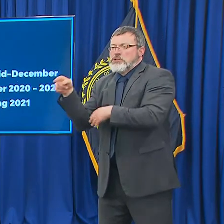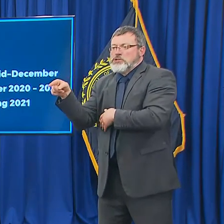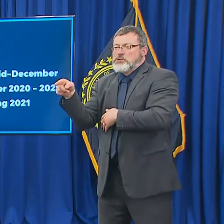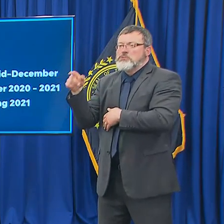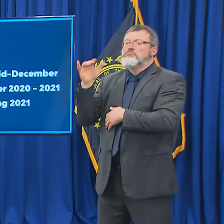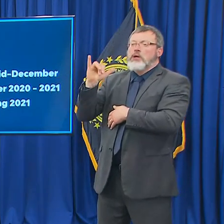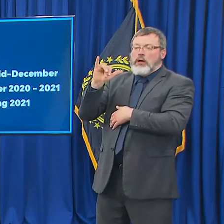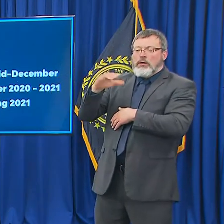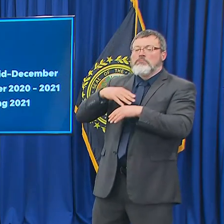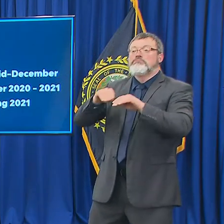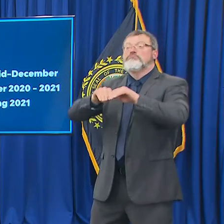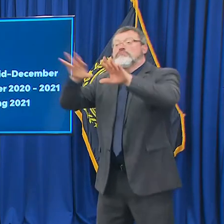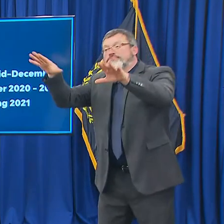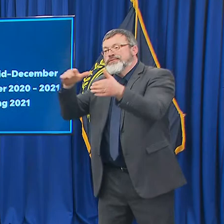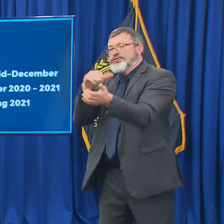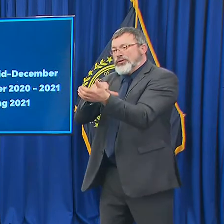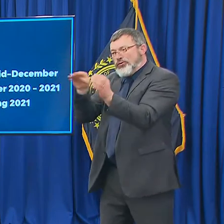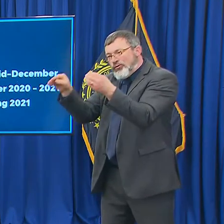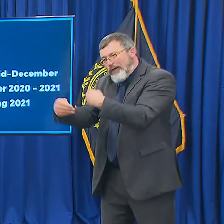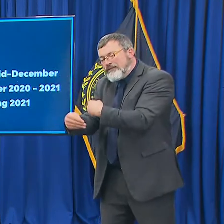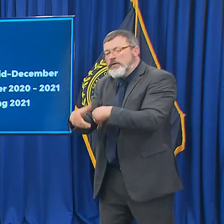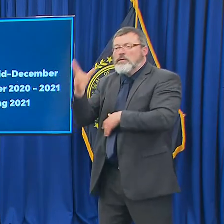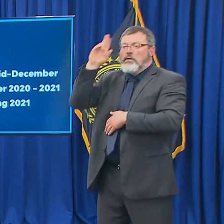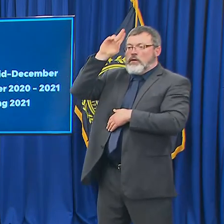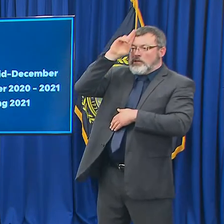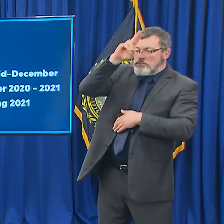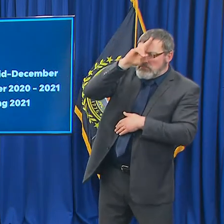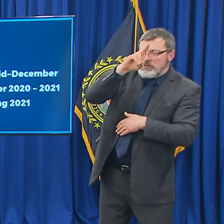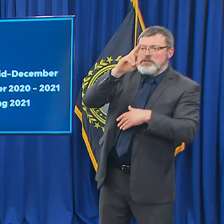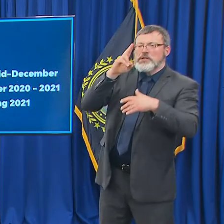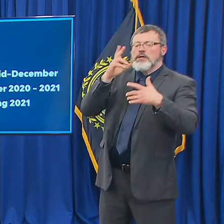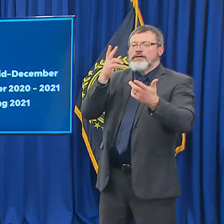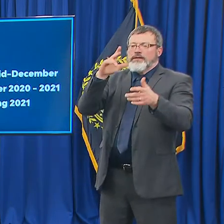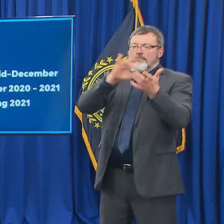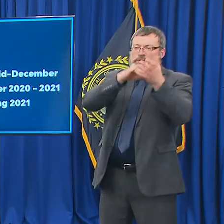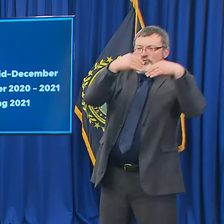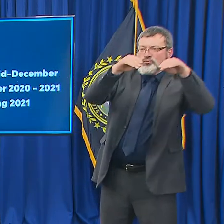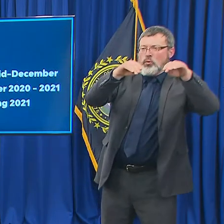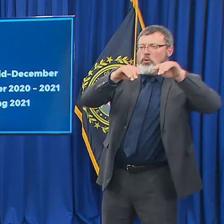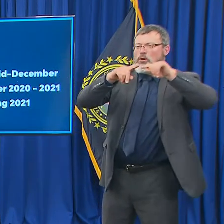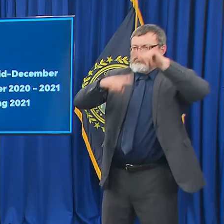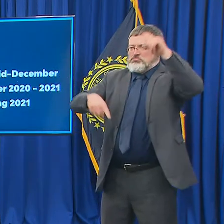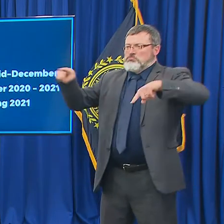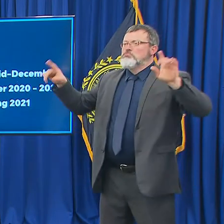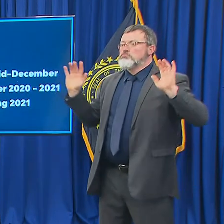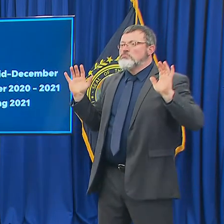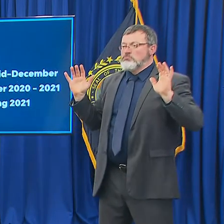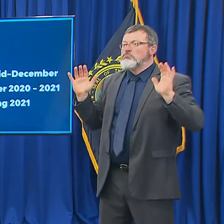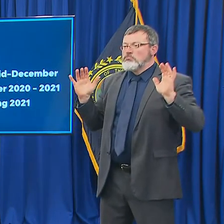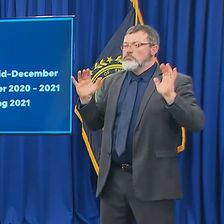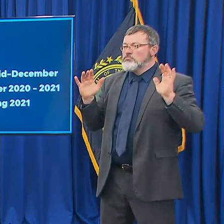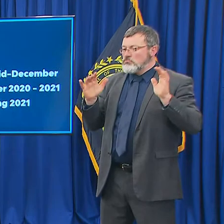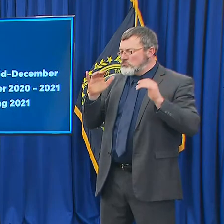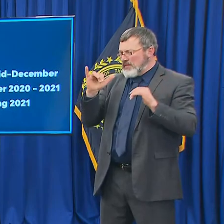to solidify all of those plans. But we are ready to accept those First doses of vaccine when they're made available to us.